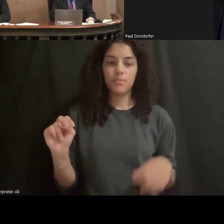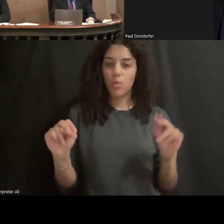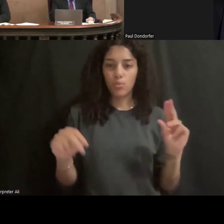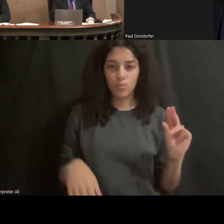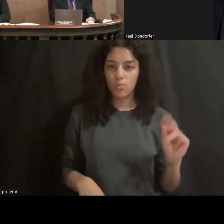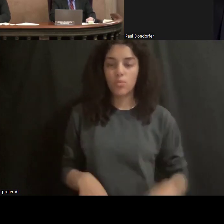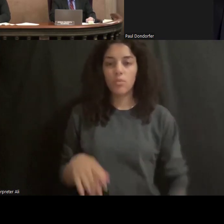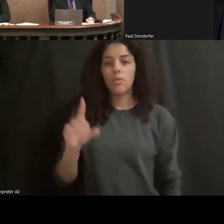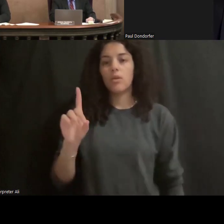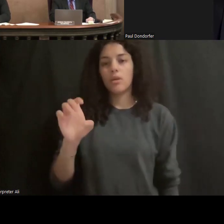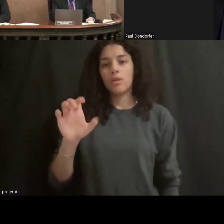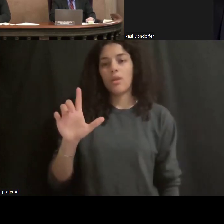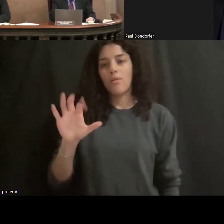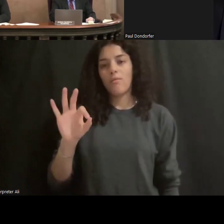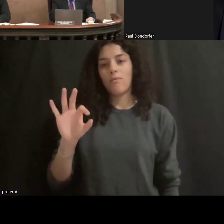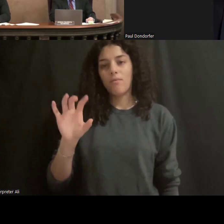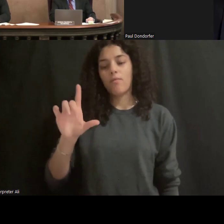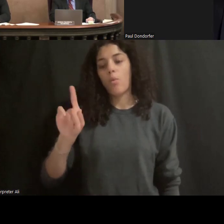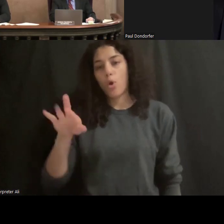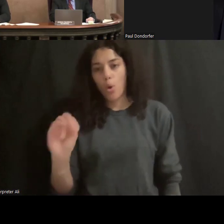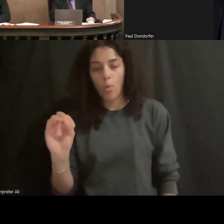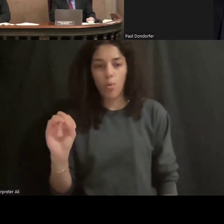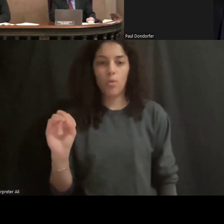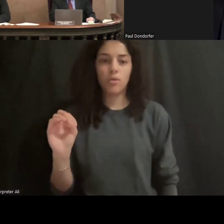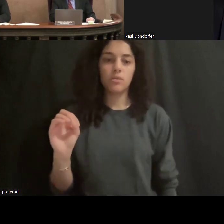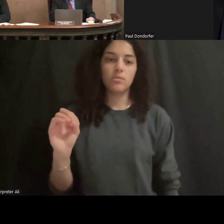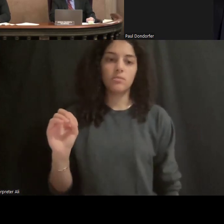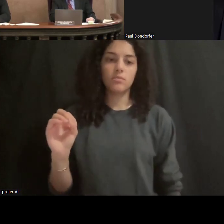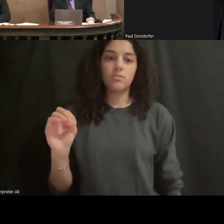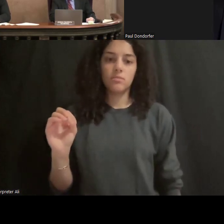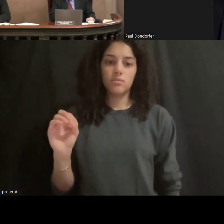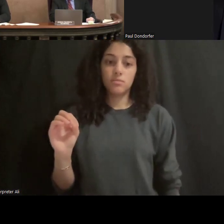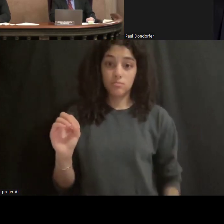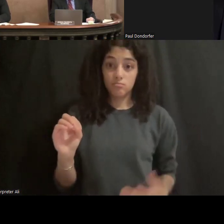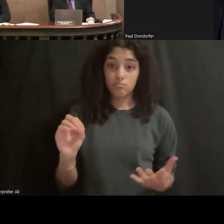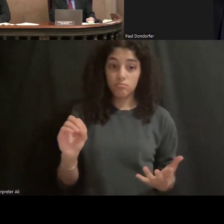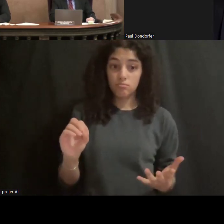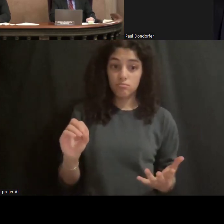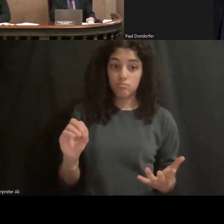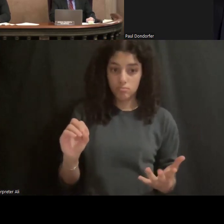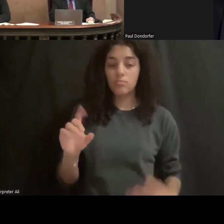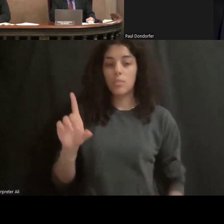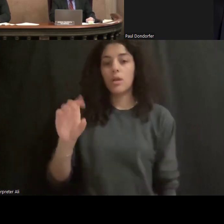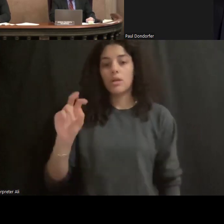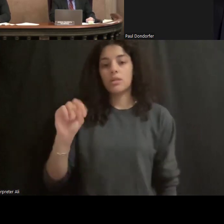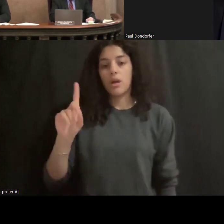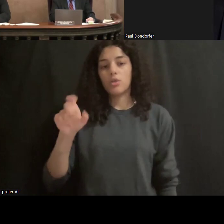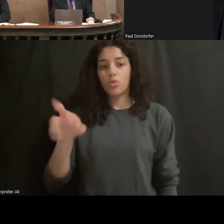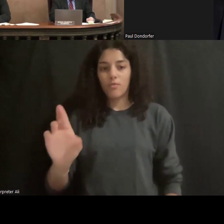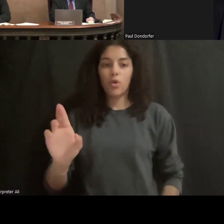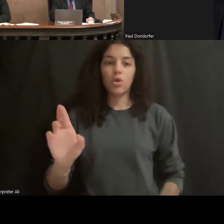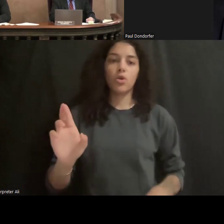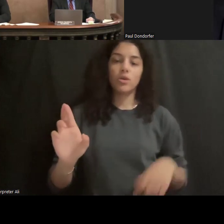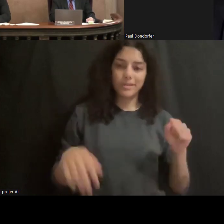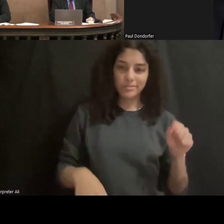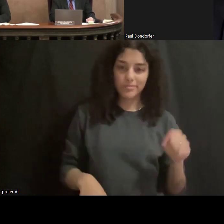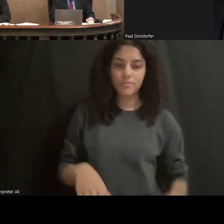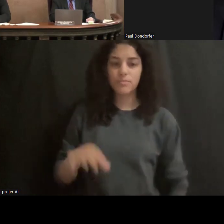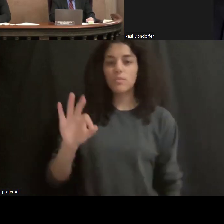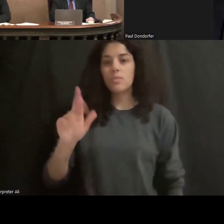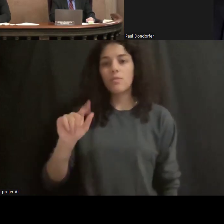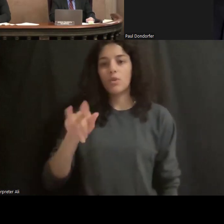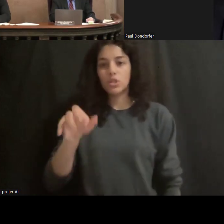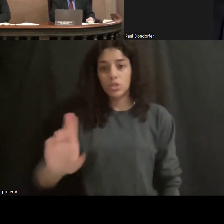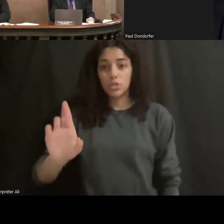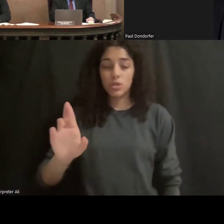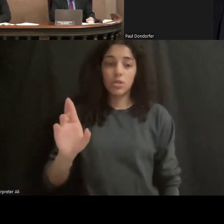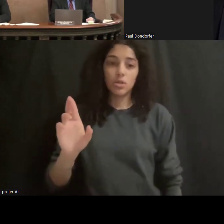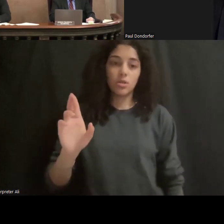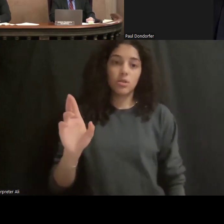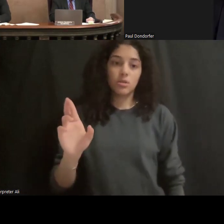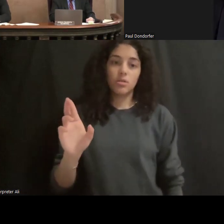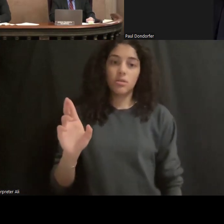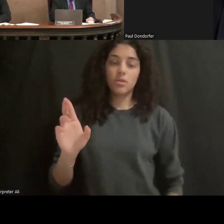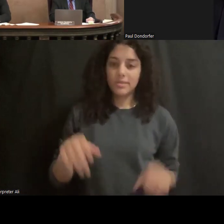Mrs Delio is out Uh Mr Dondorfer Yes Mr Dondorfer votes yes Mr Frasier Mr Frasier votes yes Miss